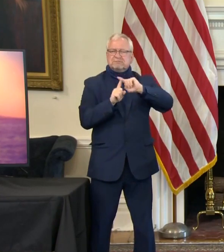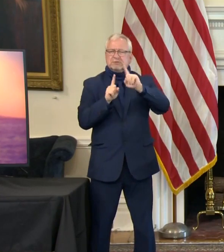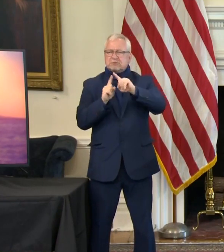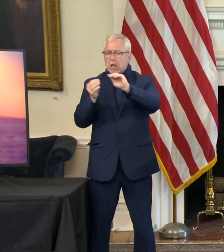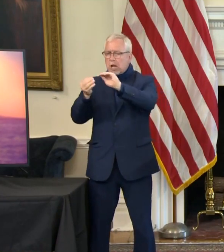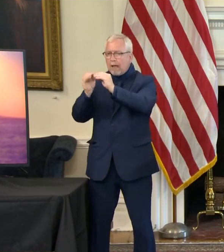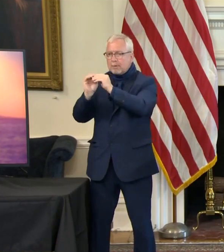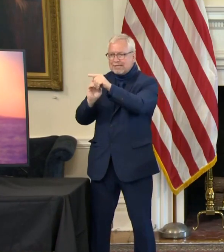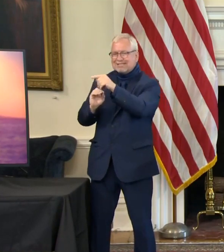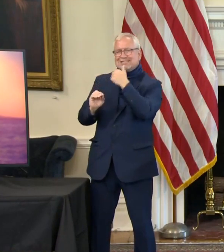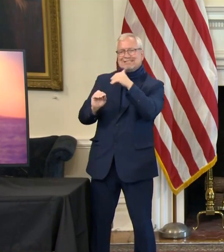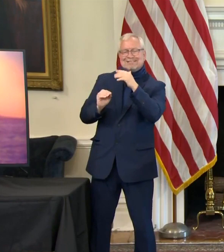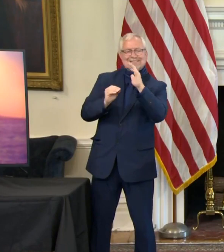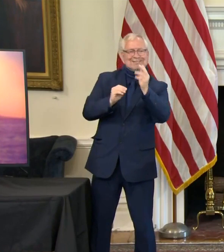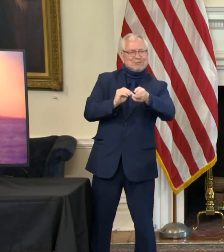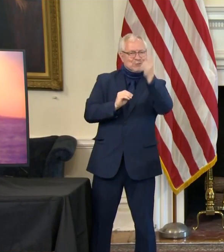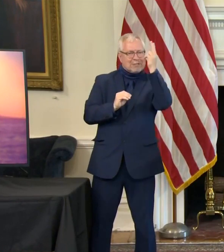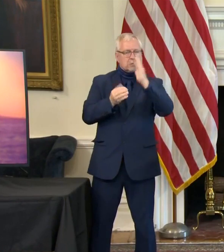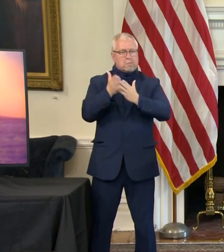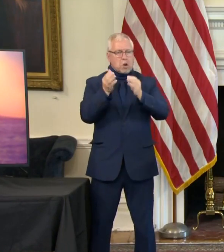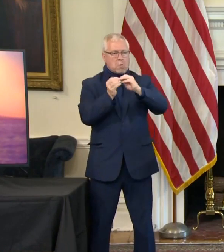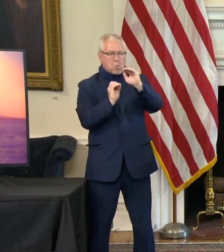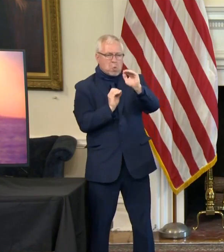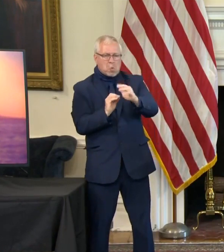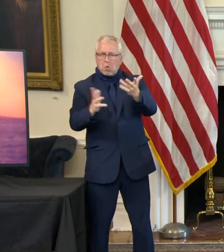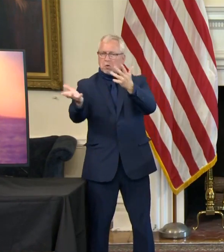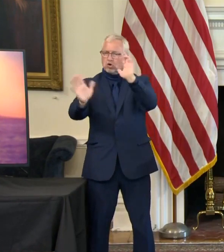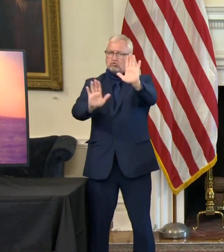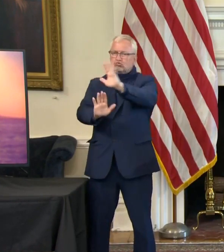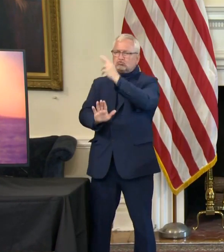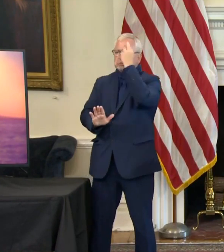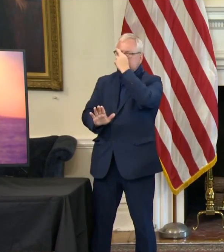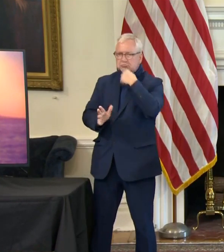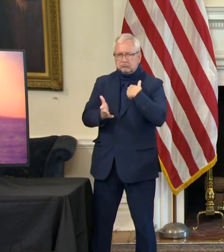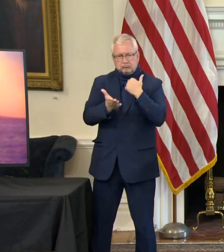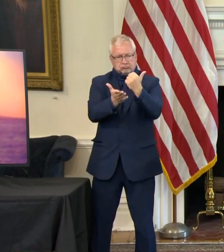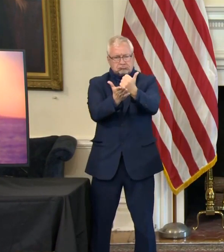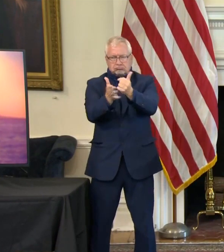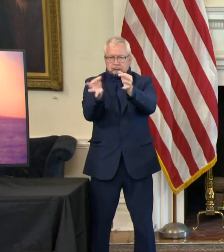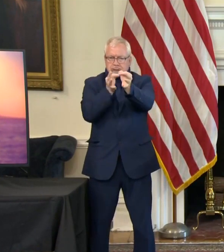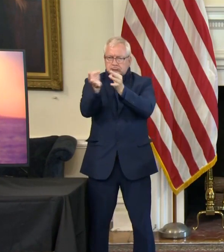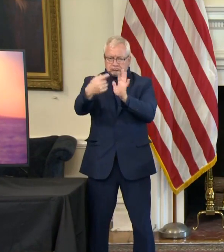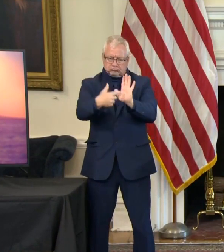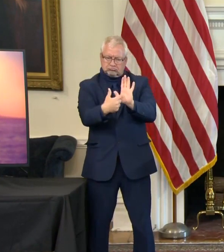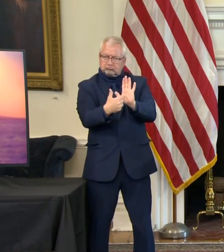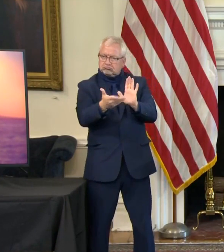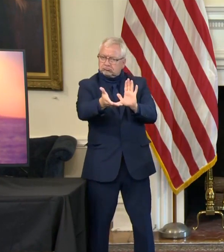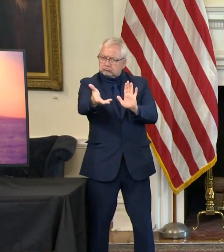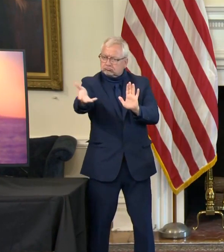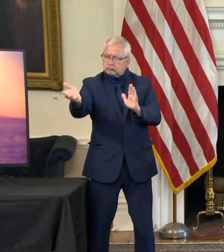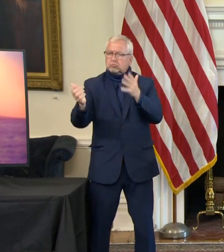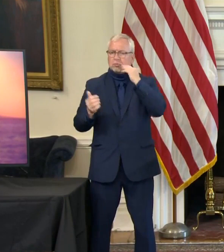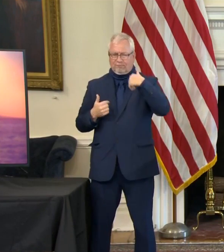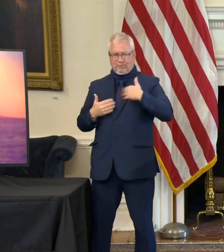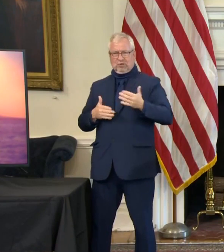THE COUNTIES, KNOWING THAT DIFFERENT COUNTIES WERE DIFFERENT POINTS AND WERE BEING AFFECTED DIFFERENTLY.